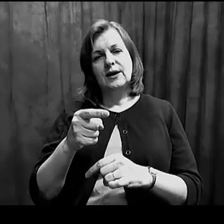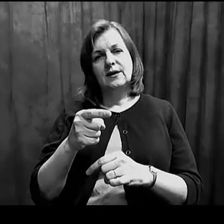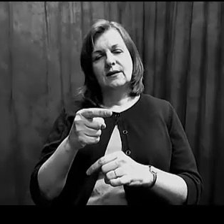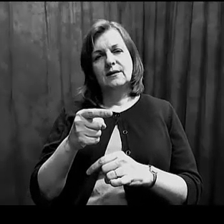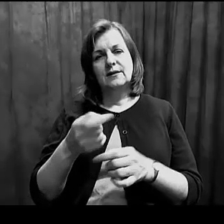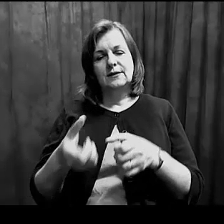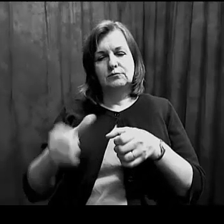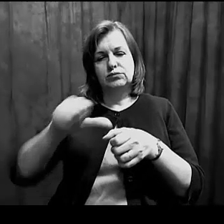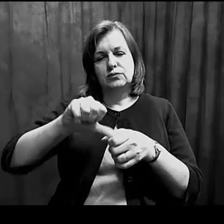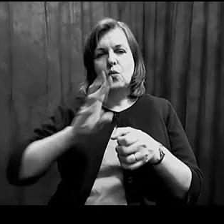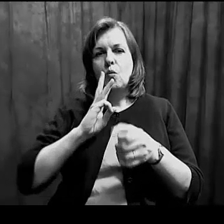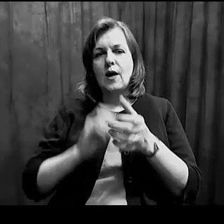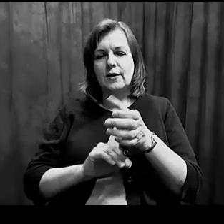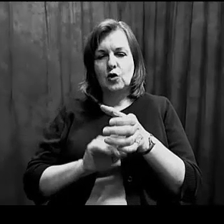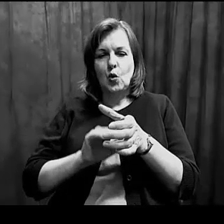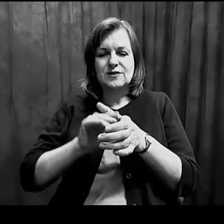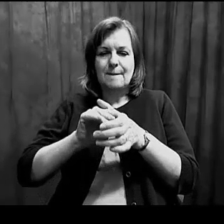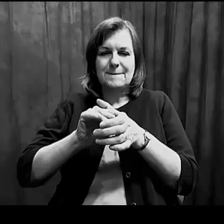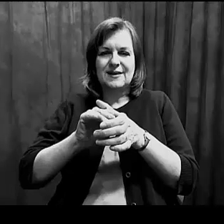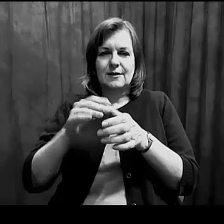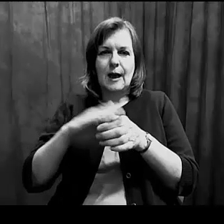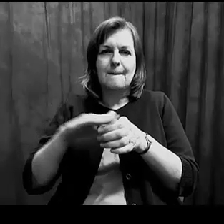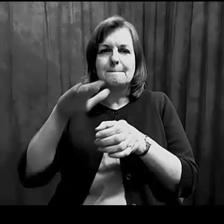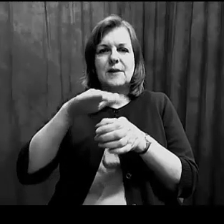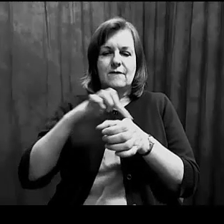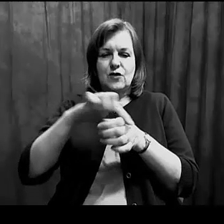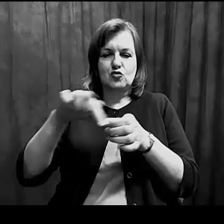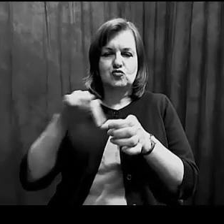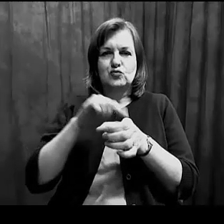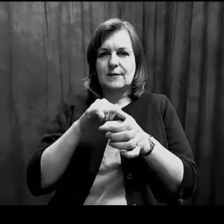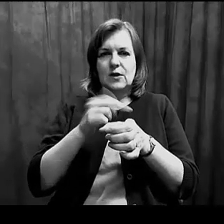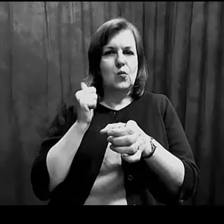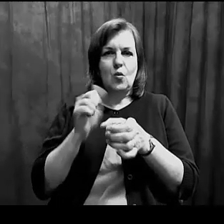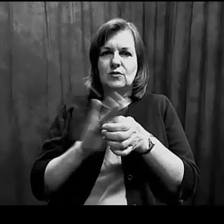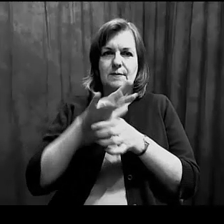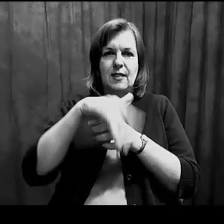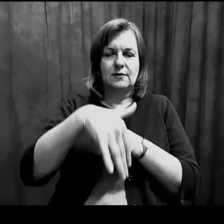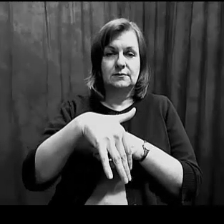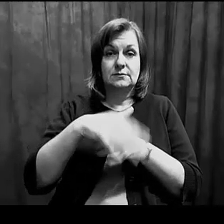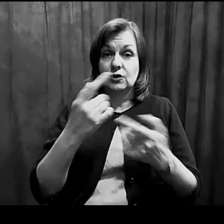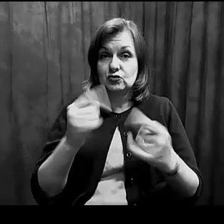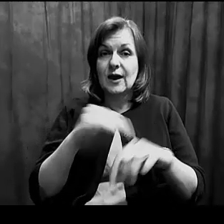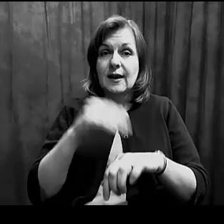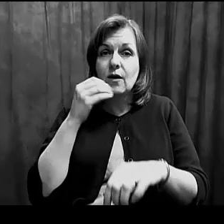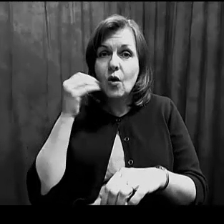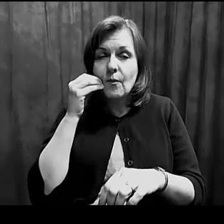this is also the reason that you can slightly over fill glass of water and it won't spill -- try this at home